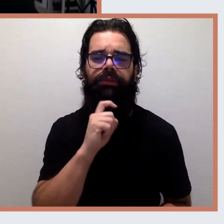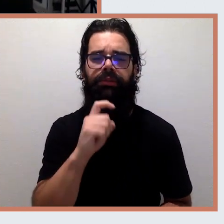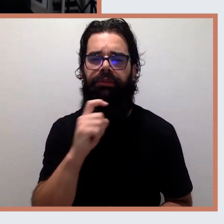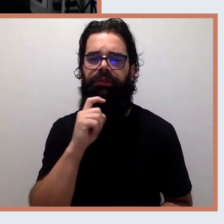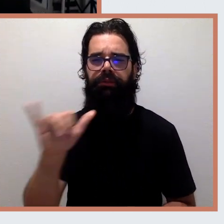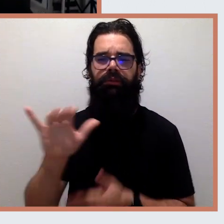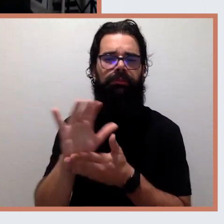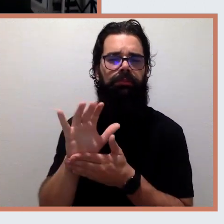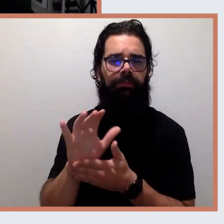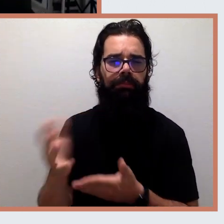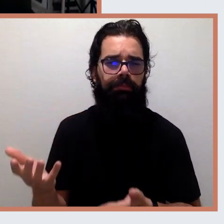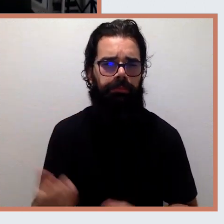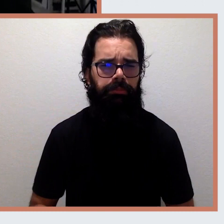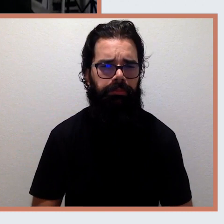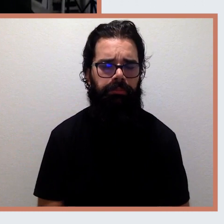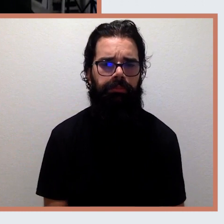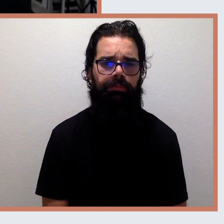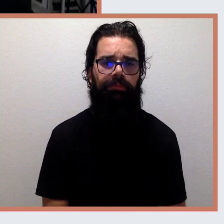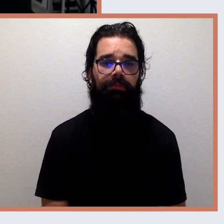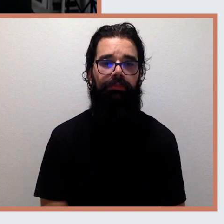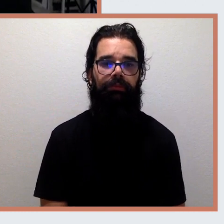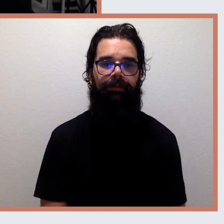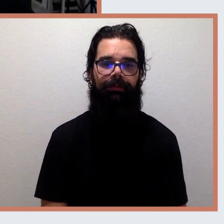What did you ladies think of Sound of Metal? Did you like it?